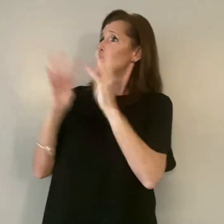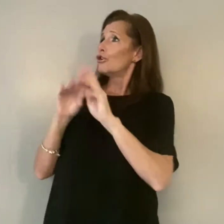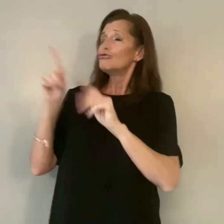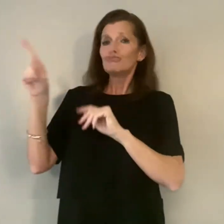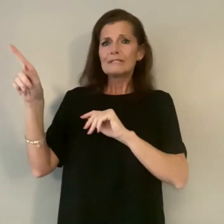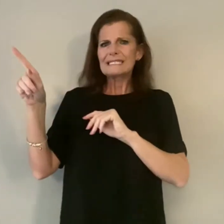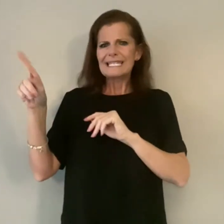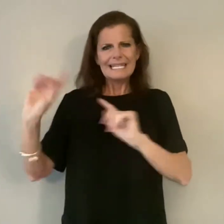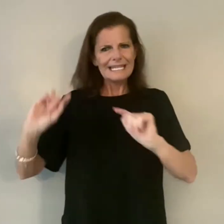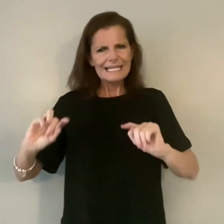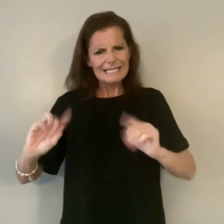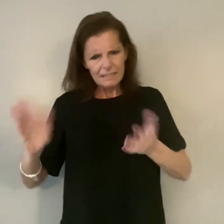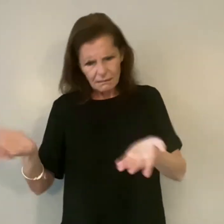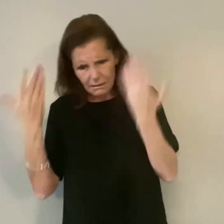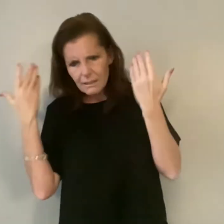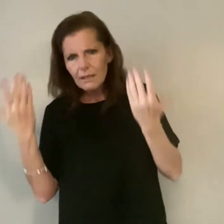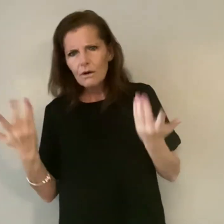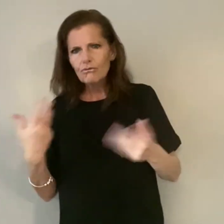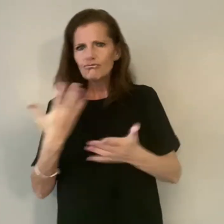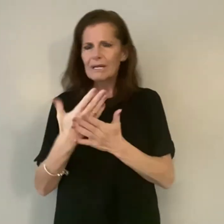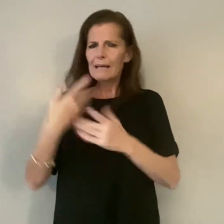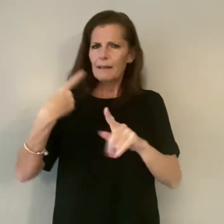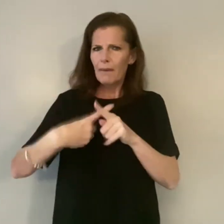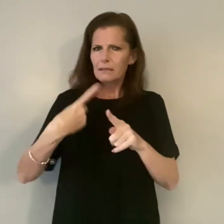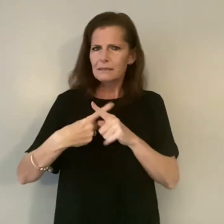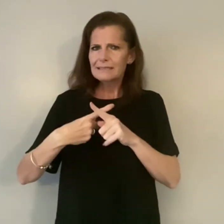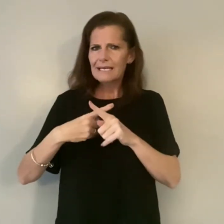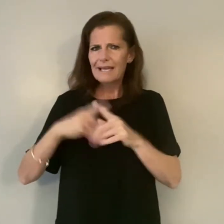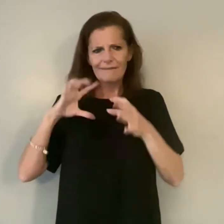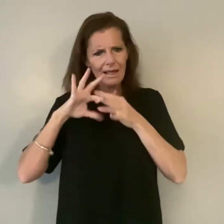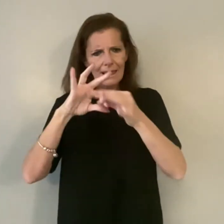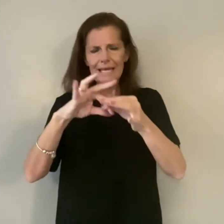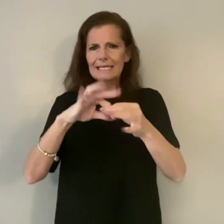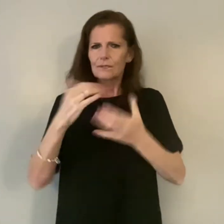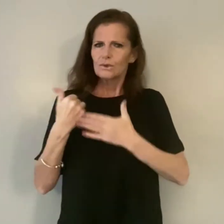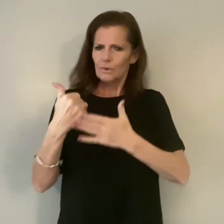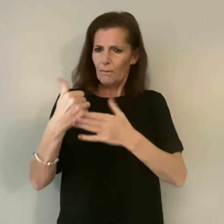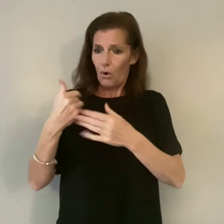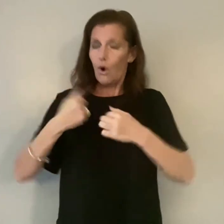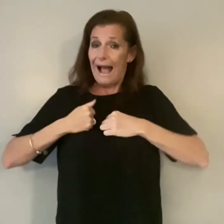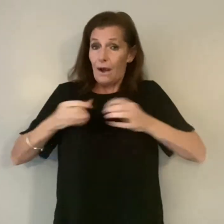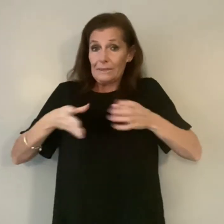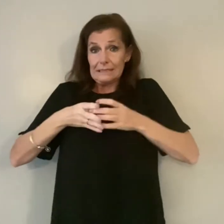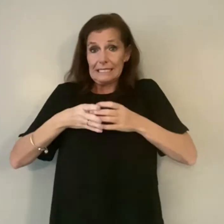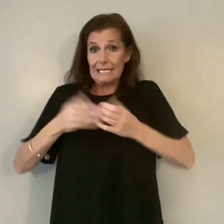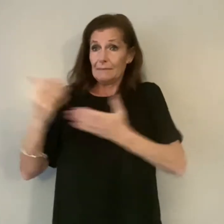the younger trustees really challenged and were really positive around supporting our team